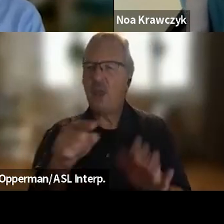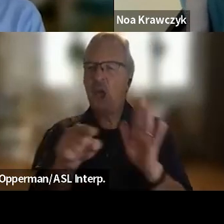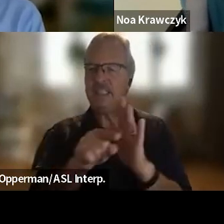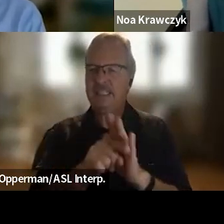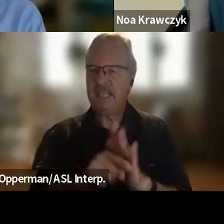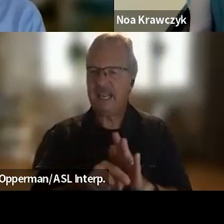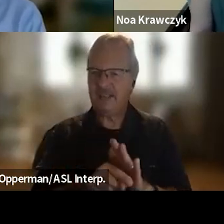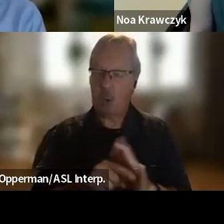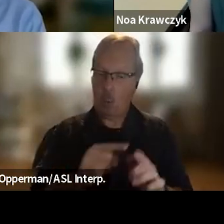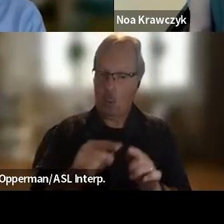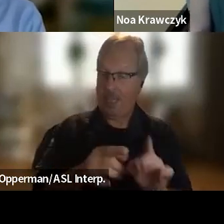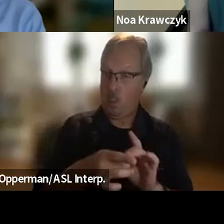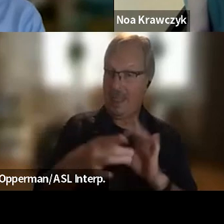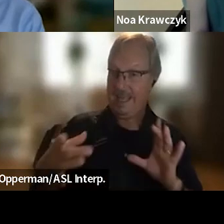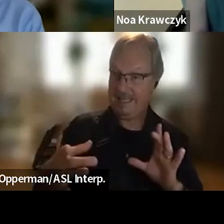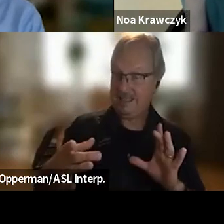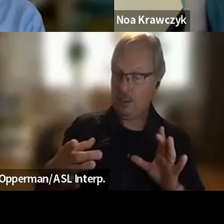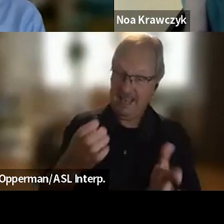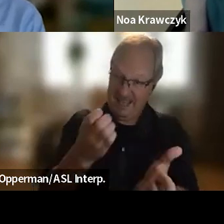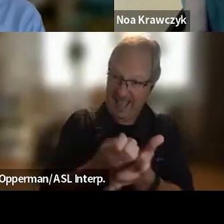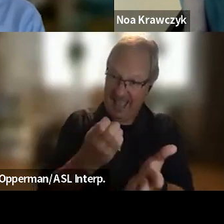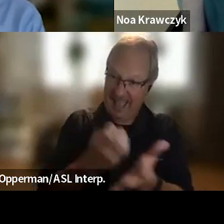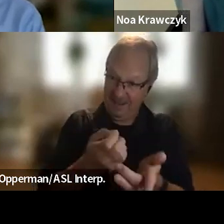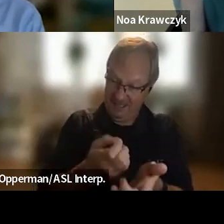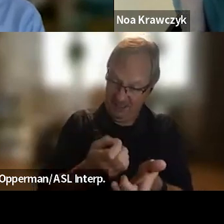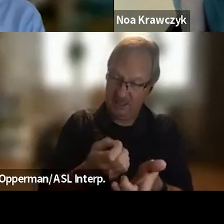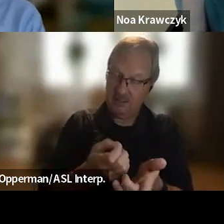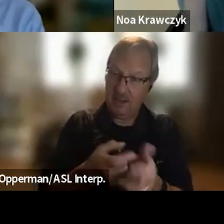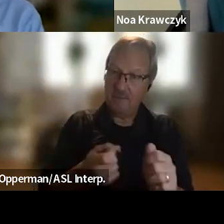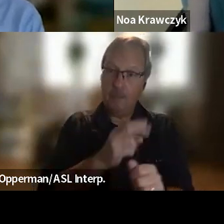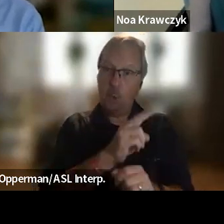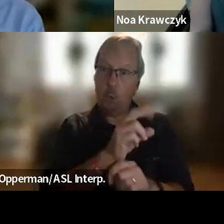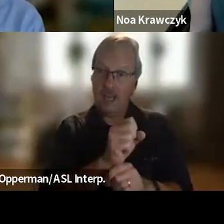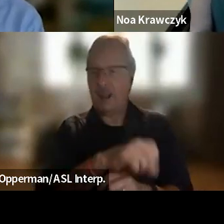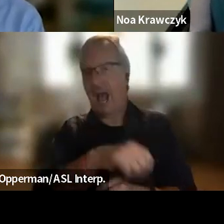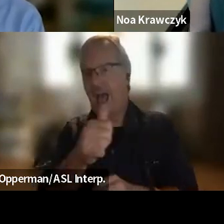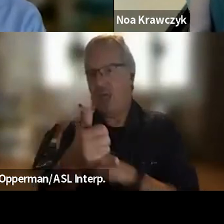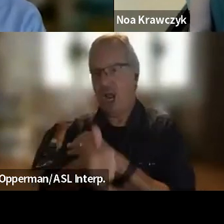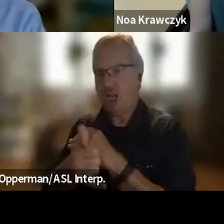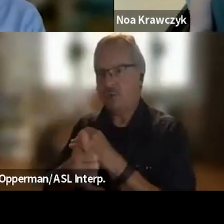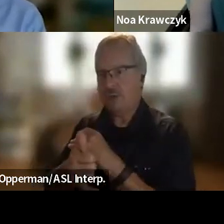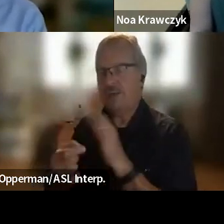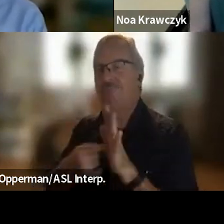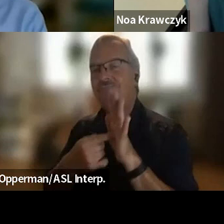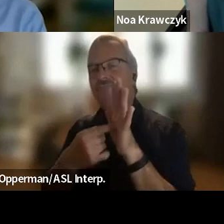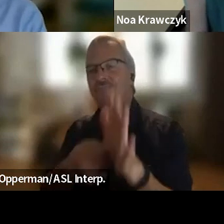So I think the evidence not only from the US, but many other countries really points to how important these treatments are